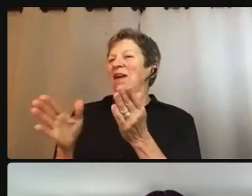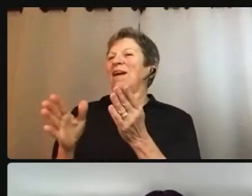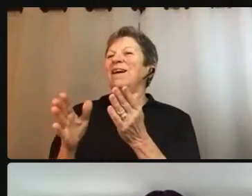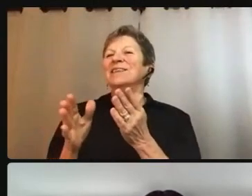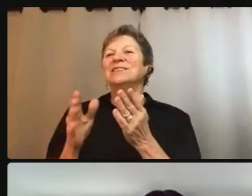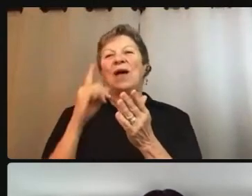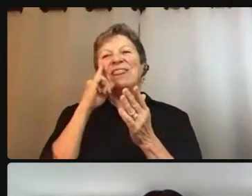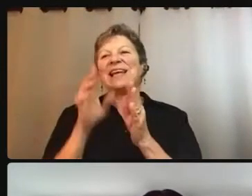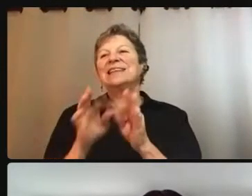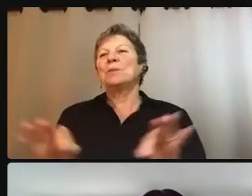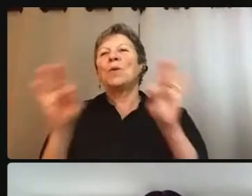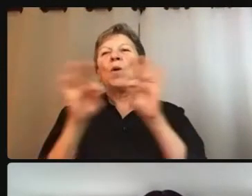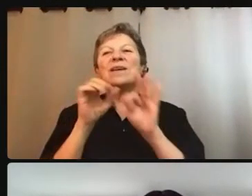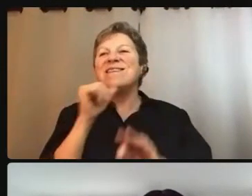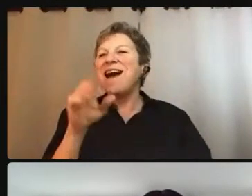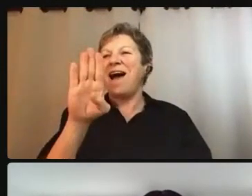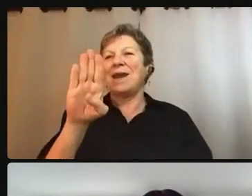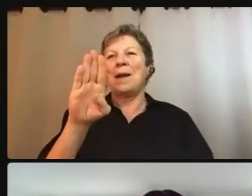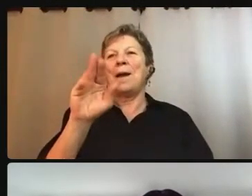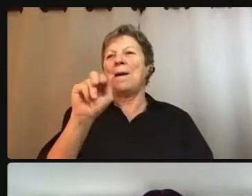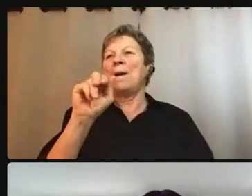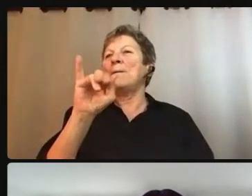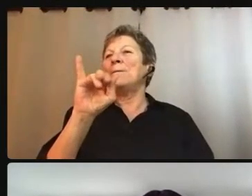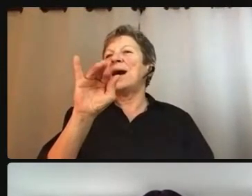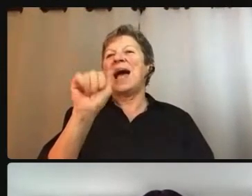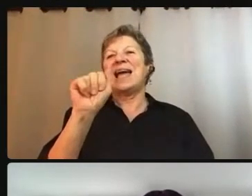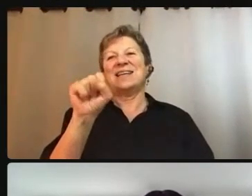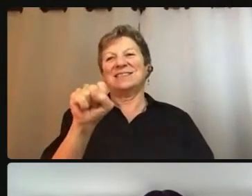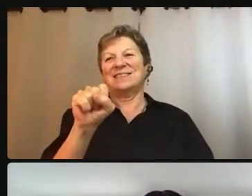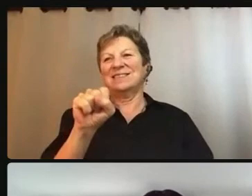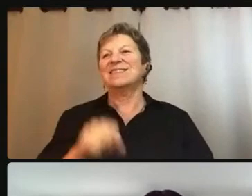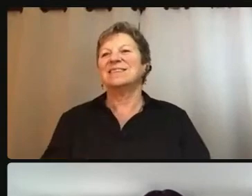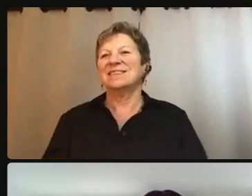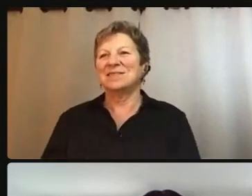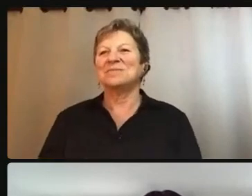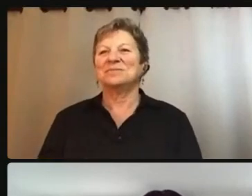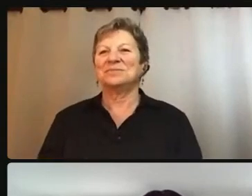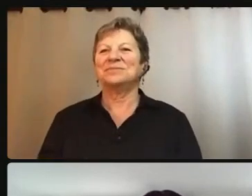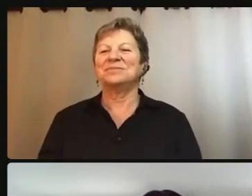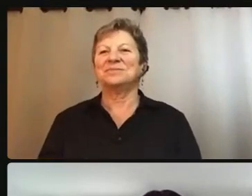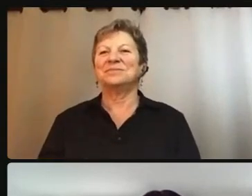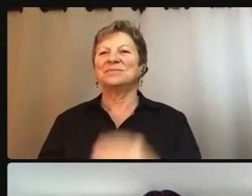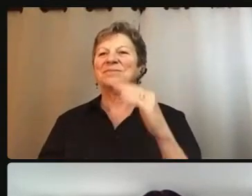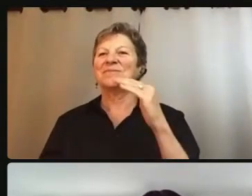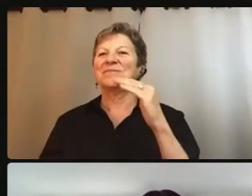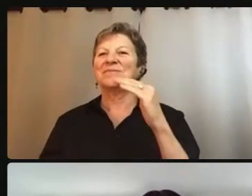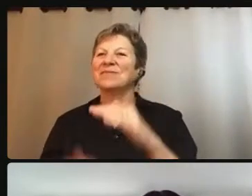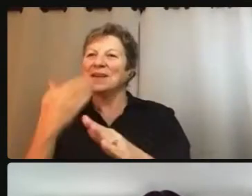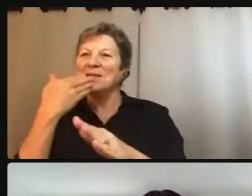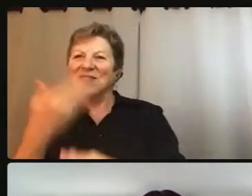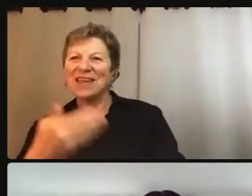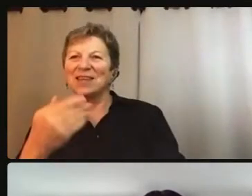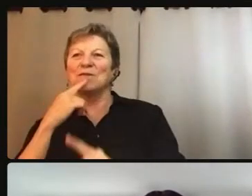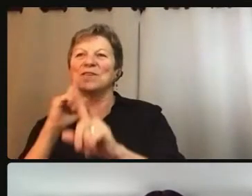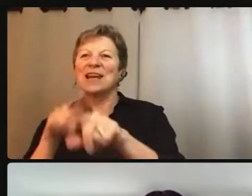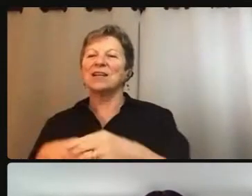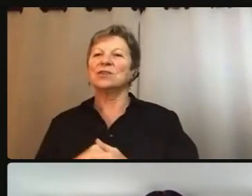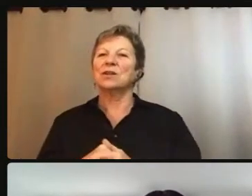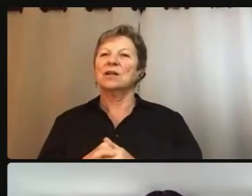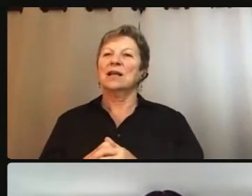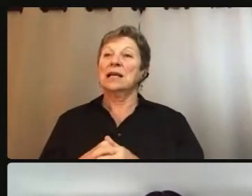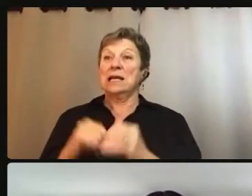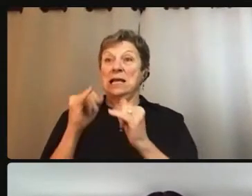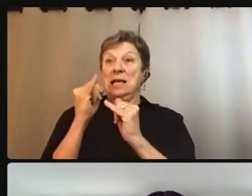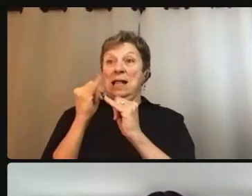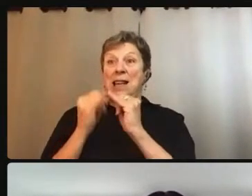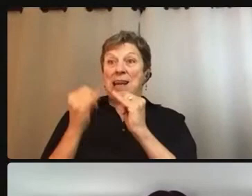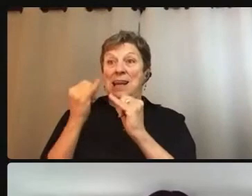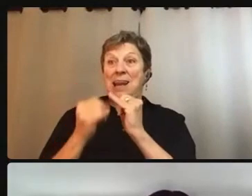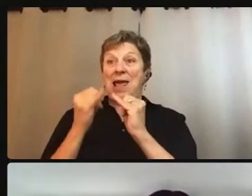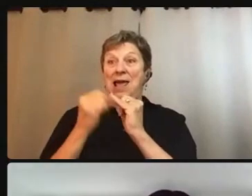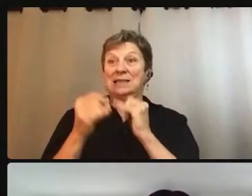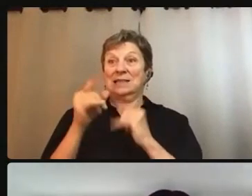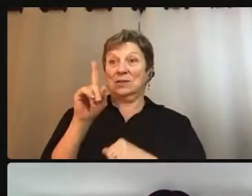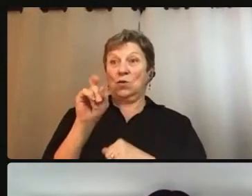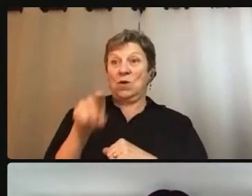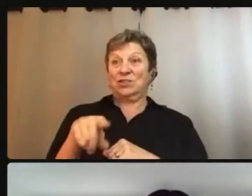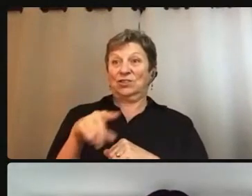WANT THE OTHER AND IT'S KIND OF